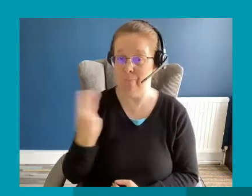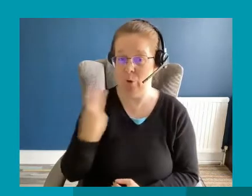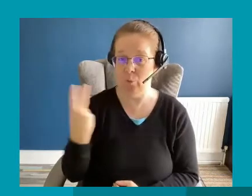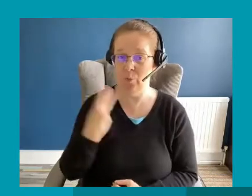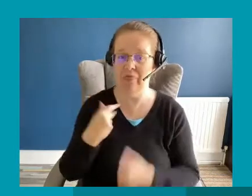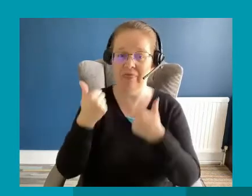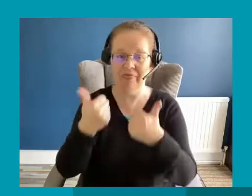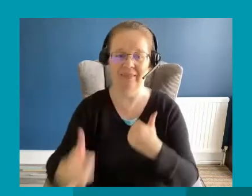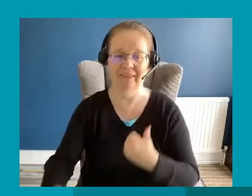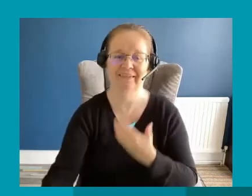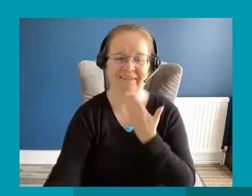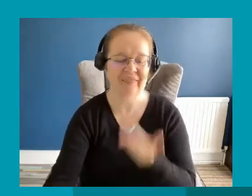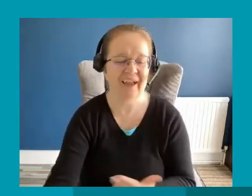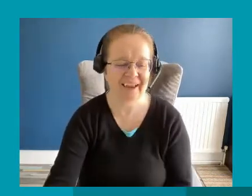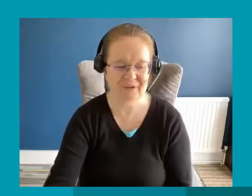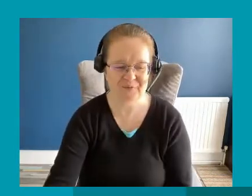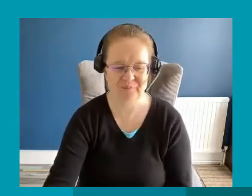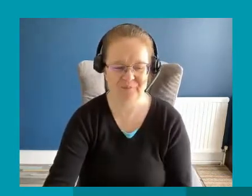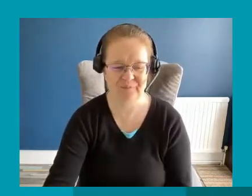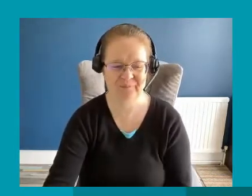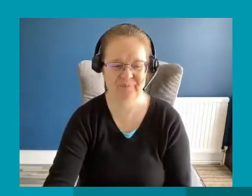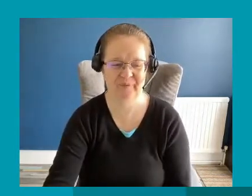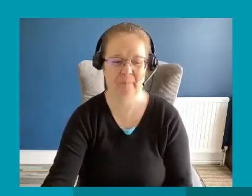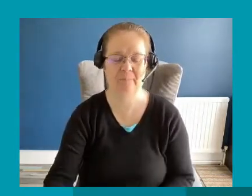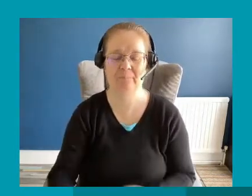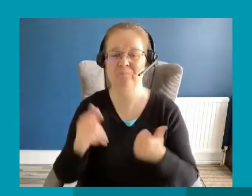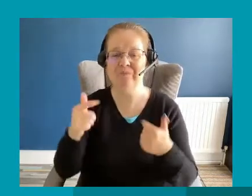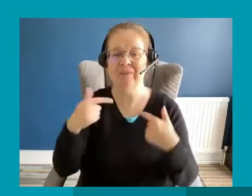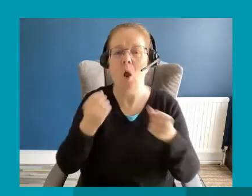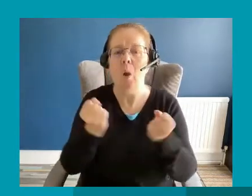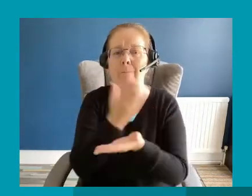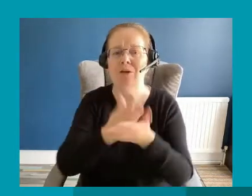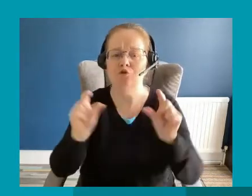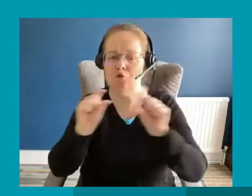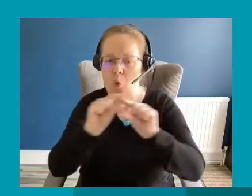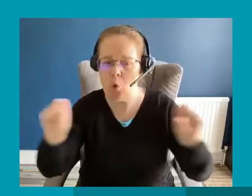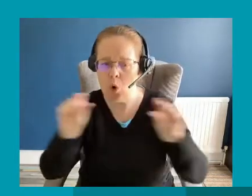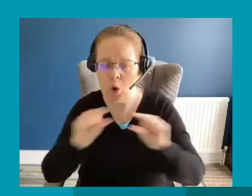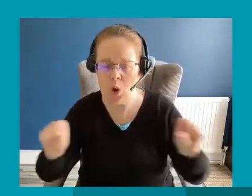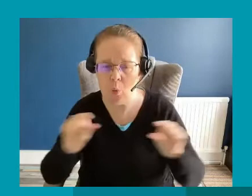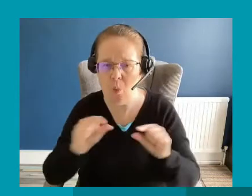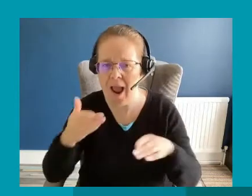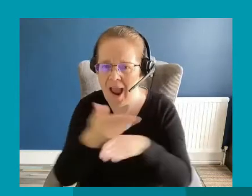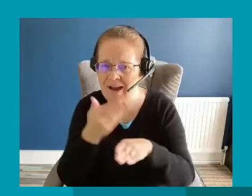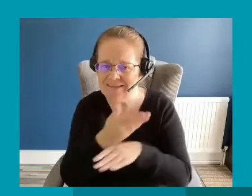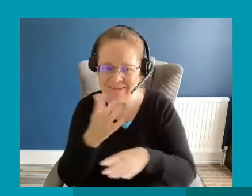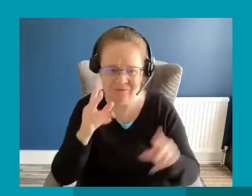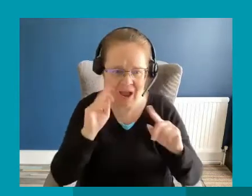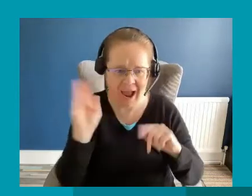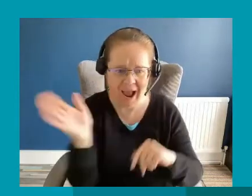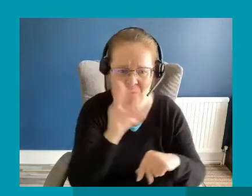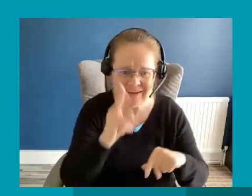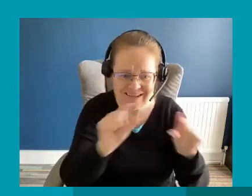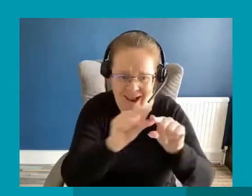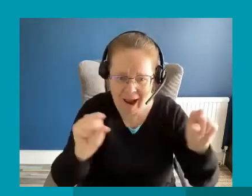Just want to make sure that the captions are active and that everyone can see the captions.